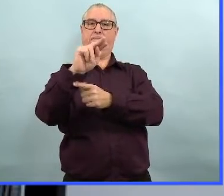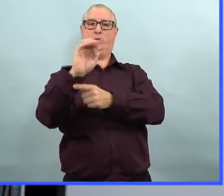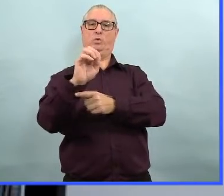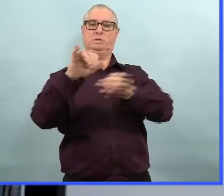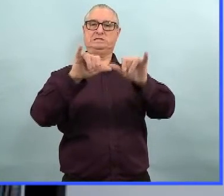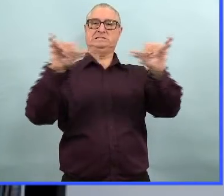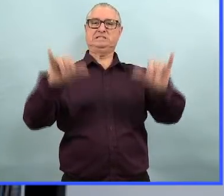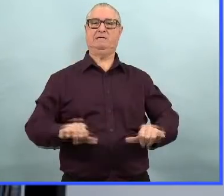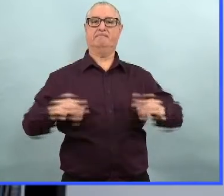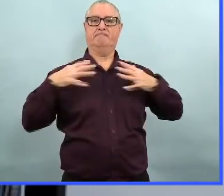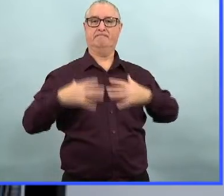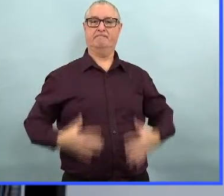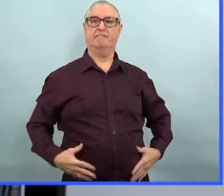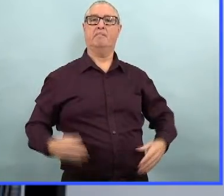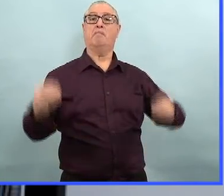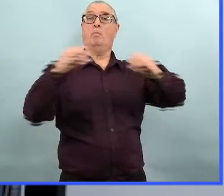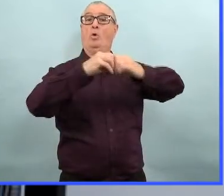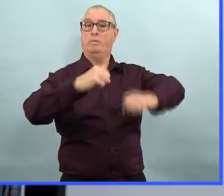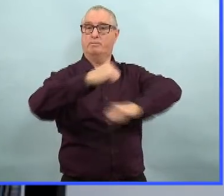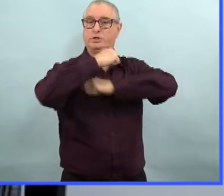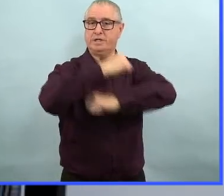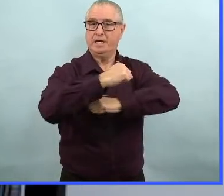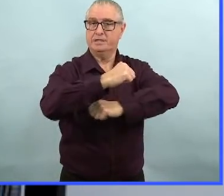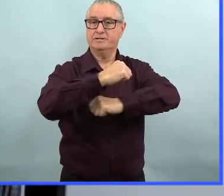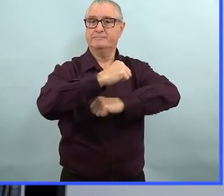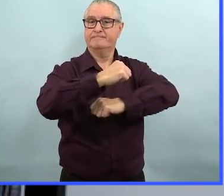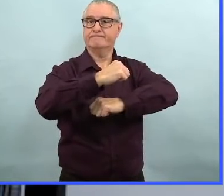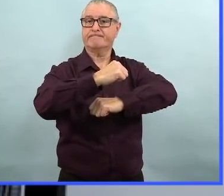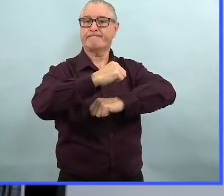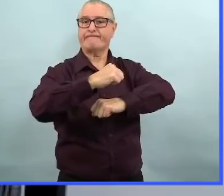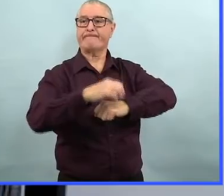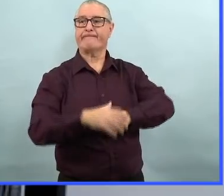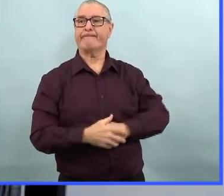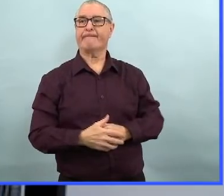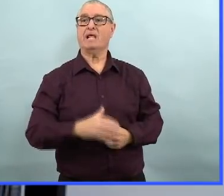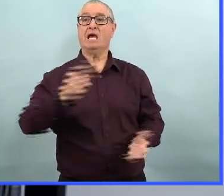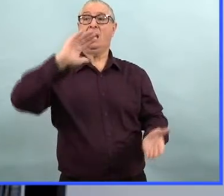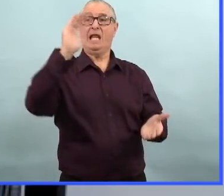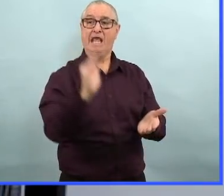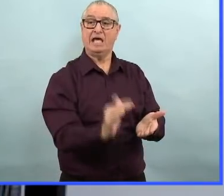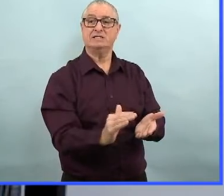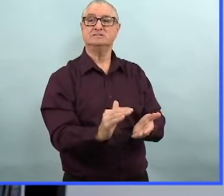side effects than four weeks but on top of that we know that omicron is going to be around for